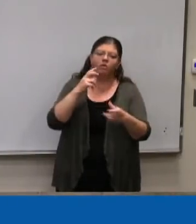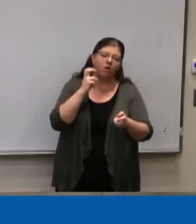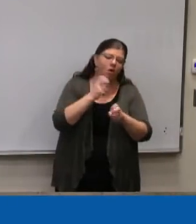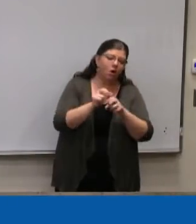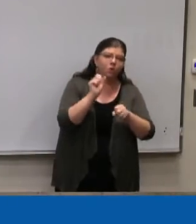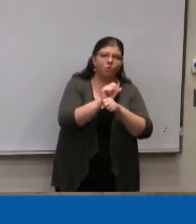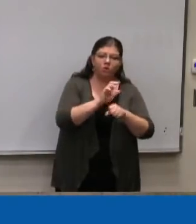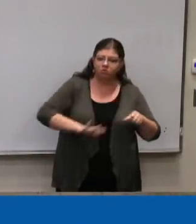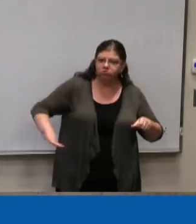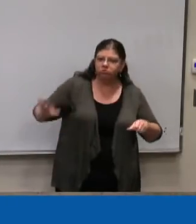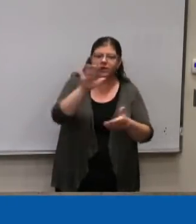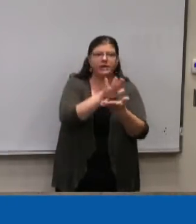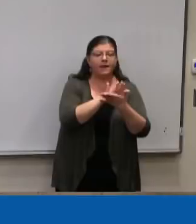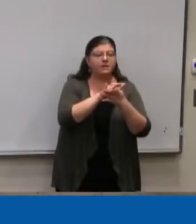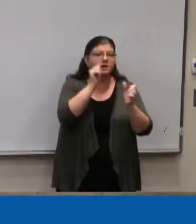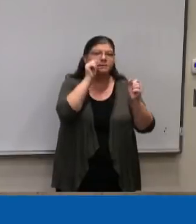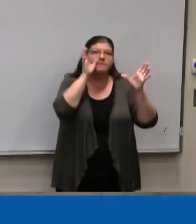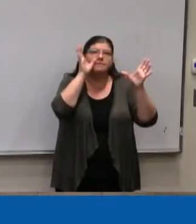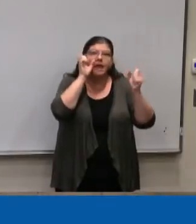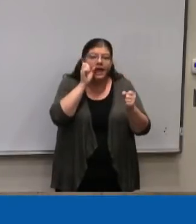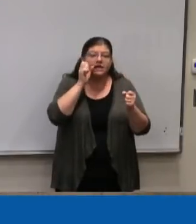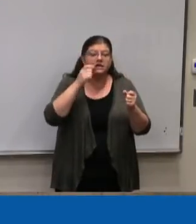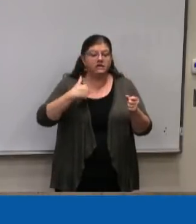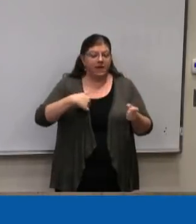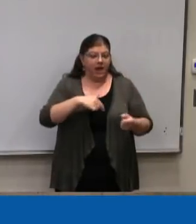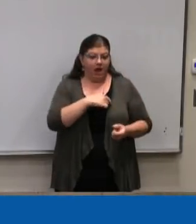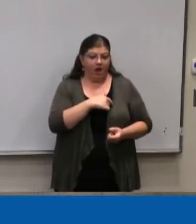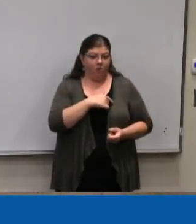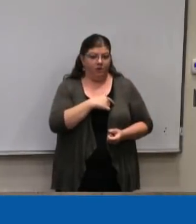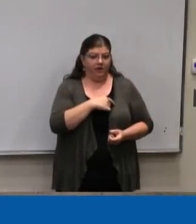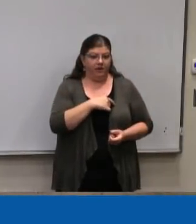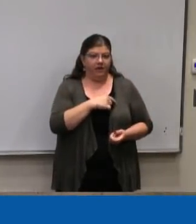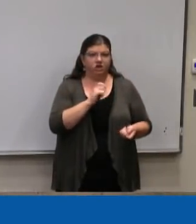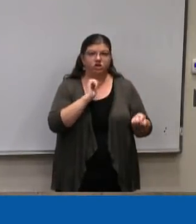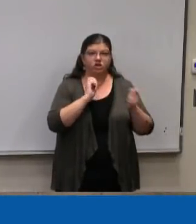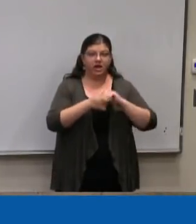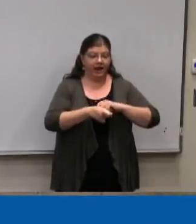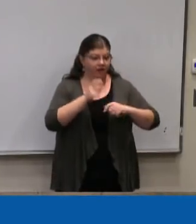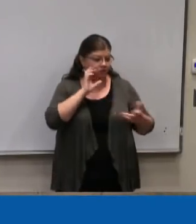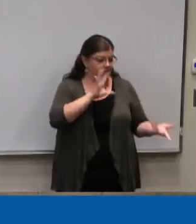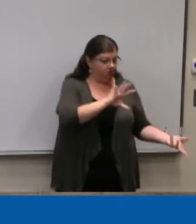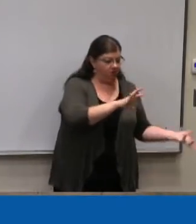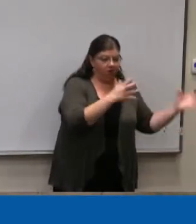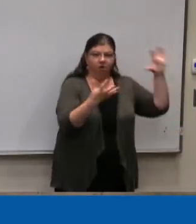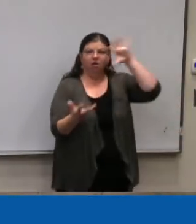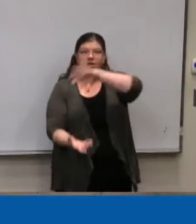It was amazing how we transition from what is the opposite of pandemic readiness, right.